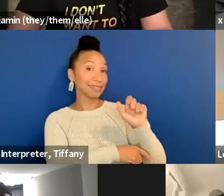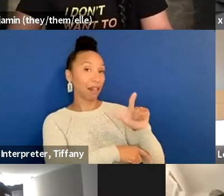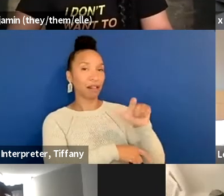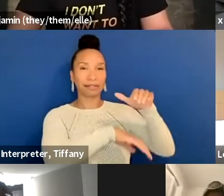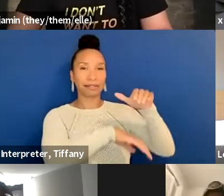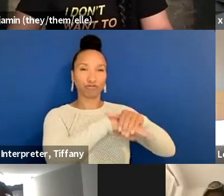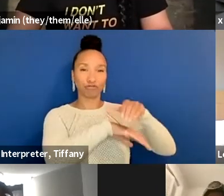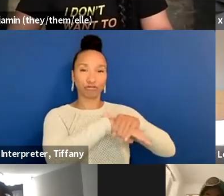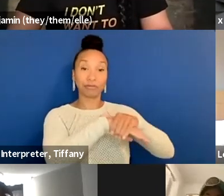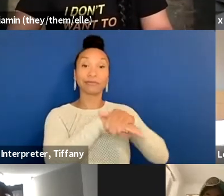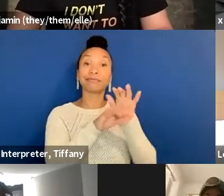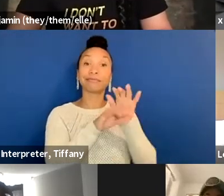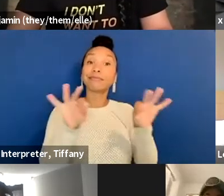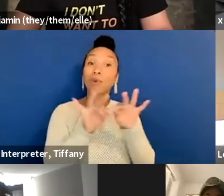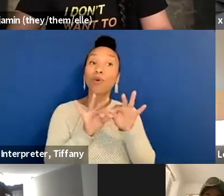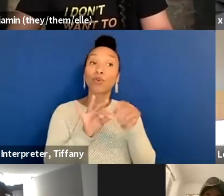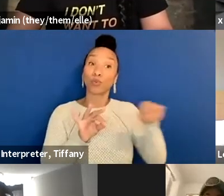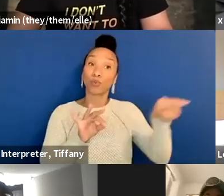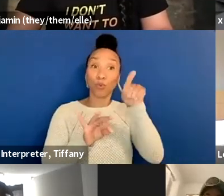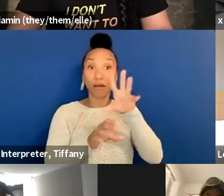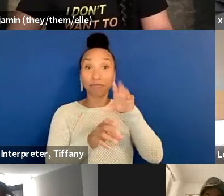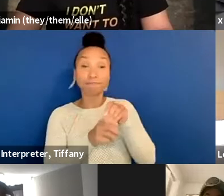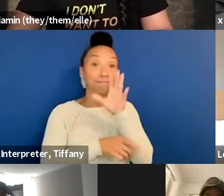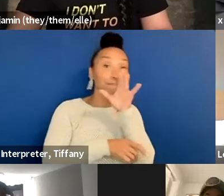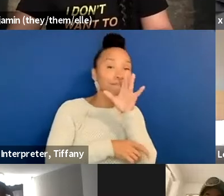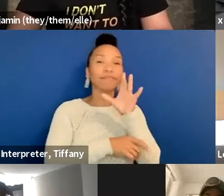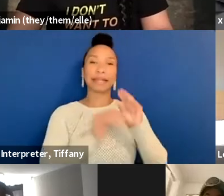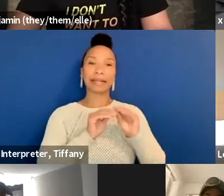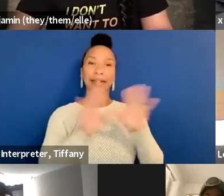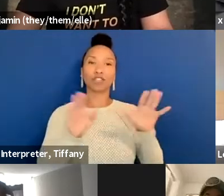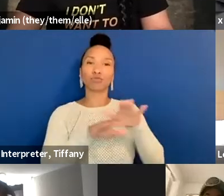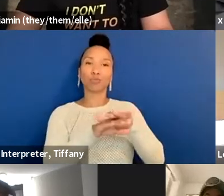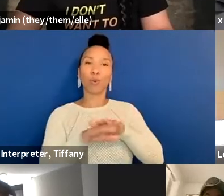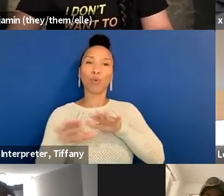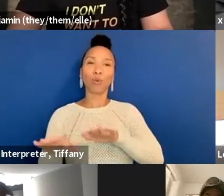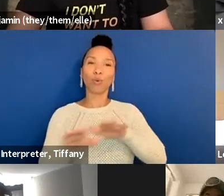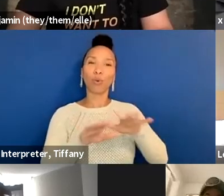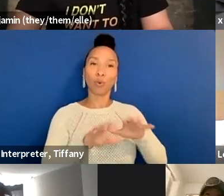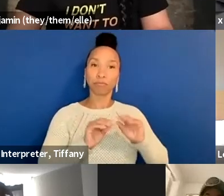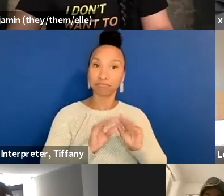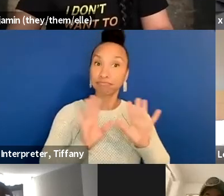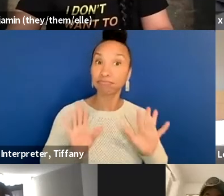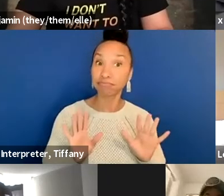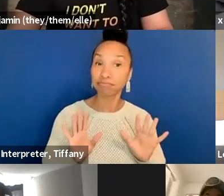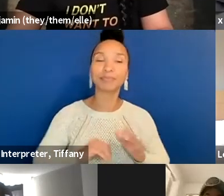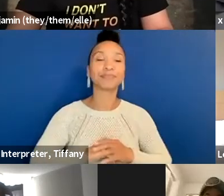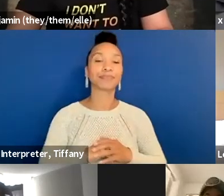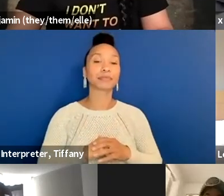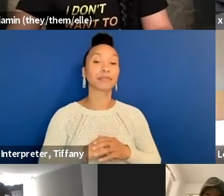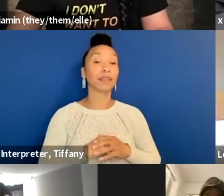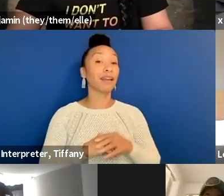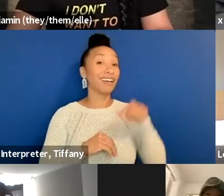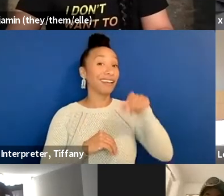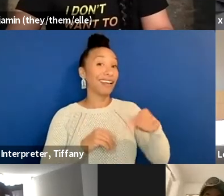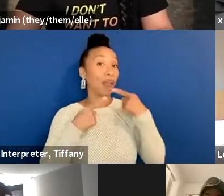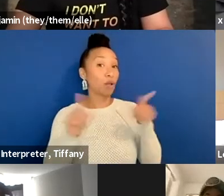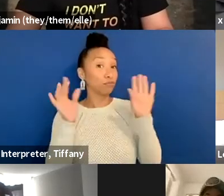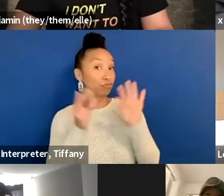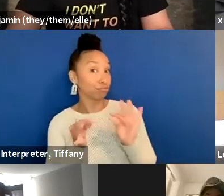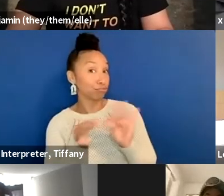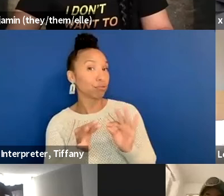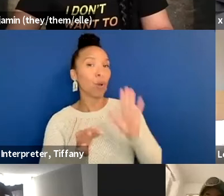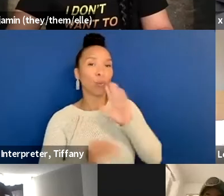Interpreter Sayuri Gomez: And if you're using the zoom application, you will see a Globe icon appear at the bottom of your screen, you will click on there and select your preferred language if you're on your cell phone or a tablet.